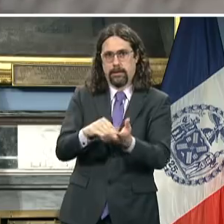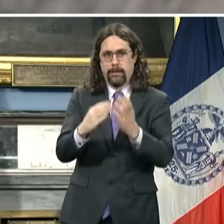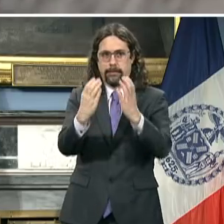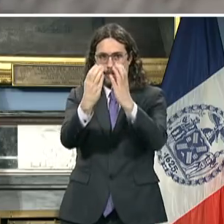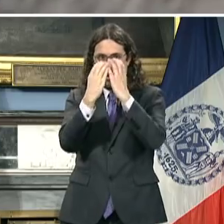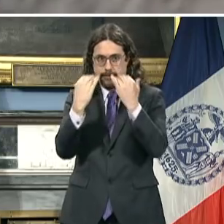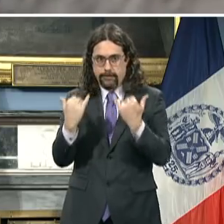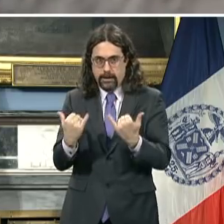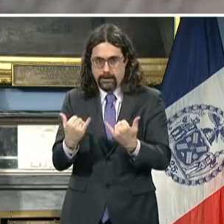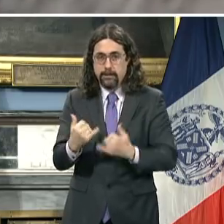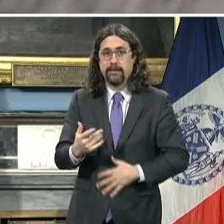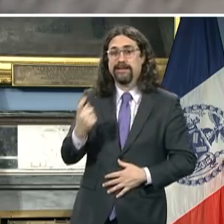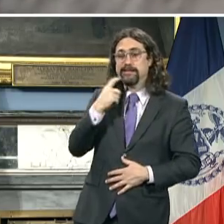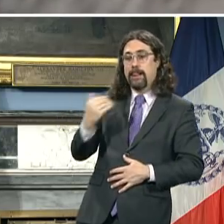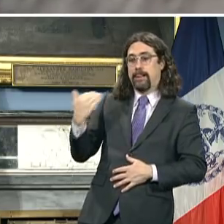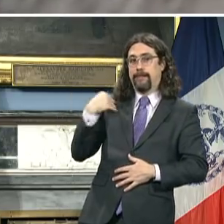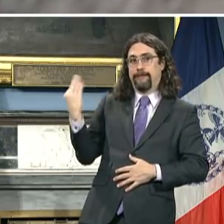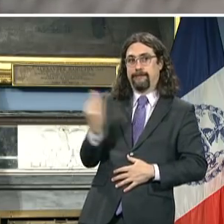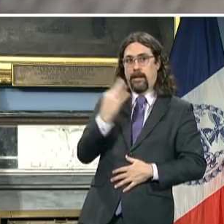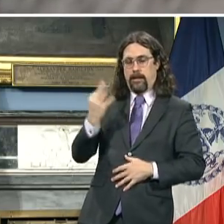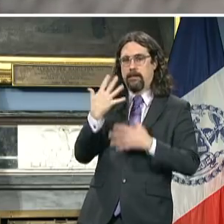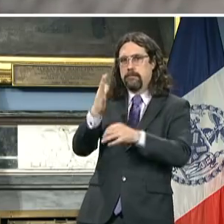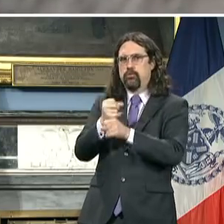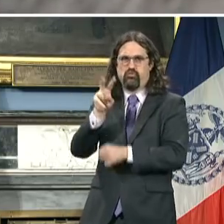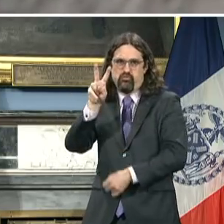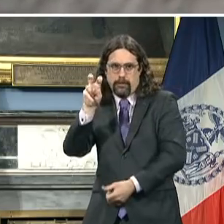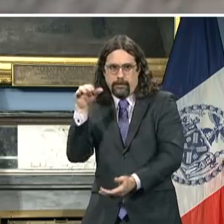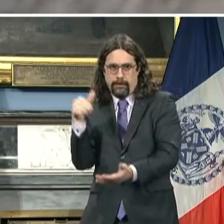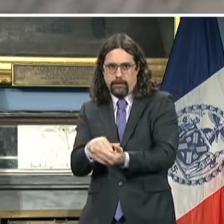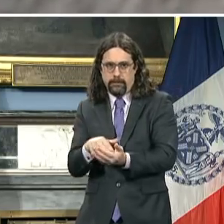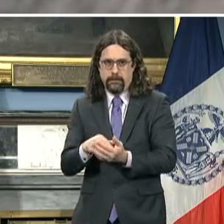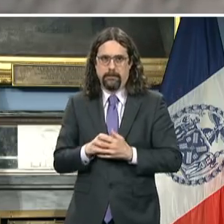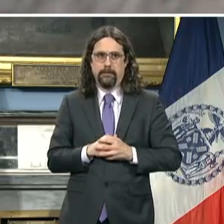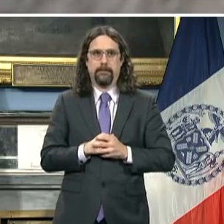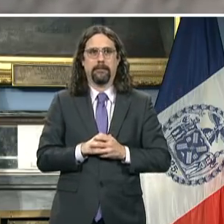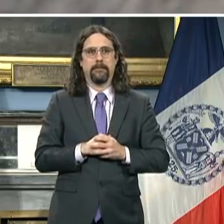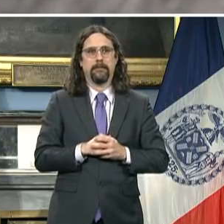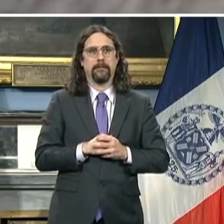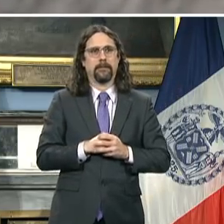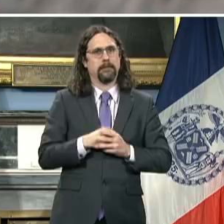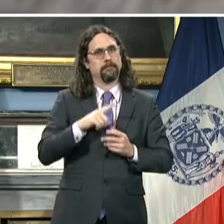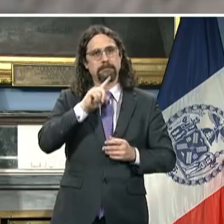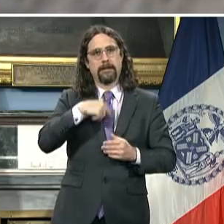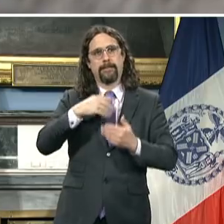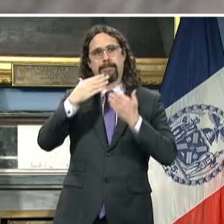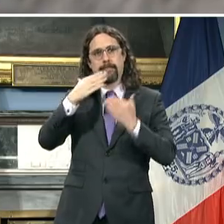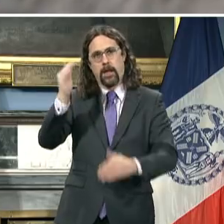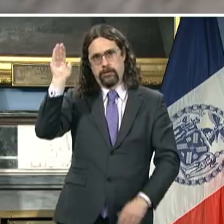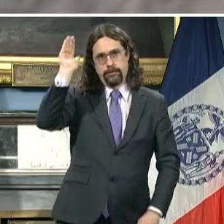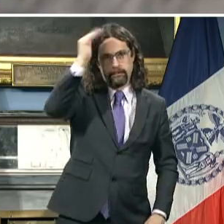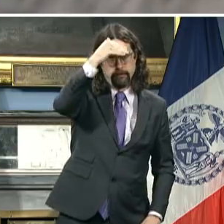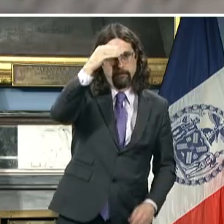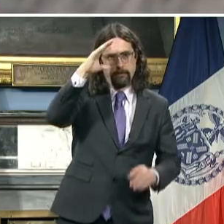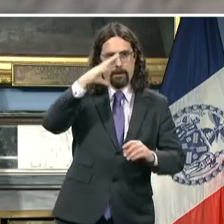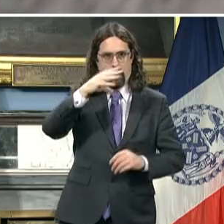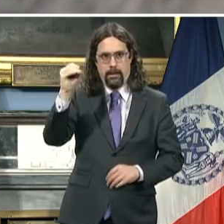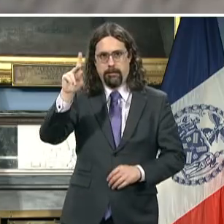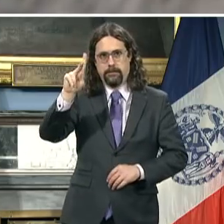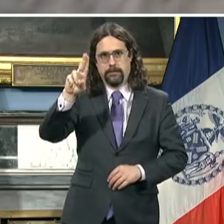200,000 COMING FOR OUR PUBLIC HOSPITALS ON FRIDAY. SO NOW WE CAN SAY OUR SUPPLY OF N-95s IS SUFFICIENTLY